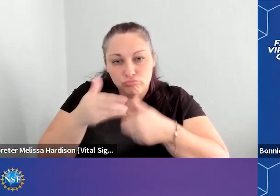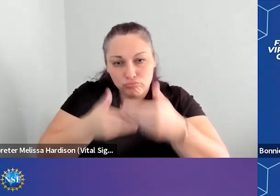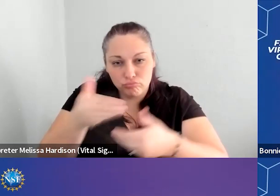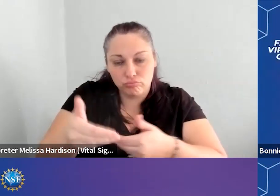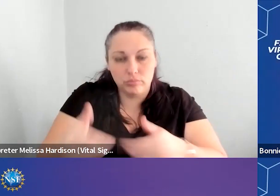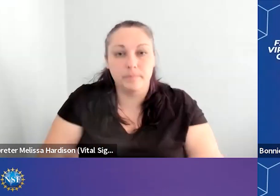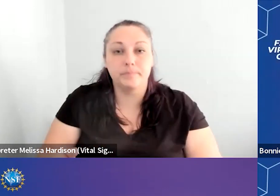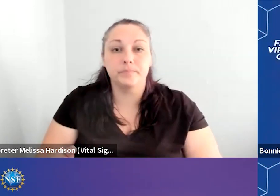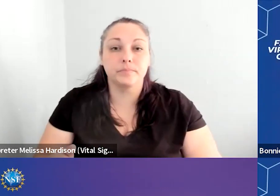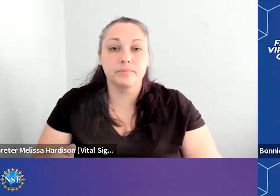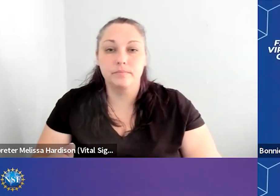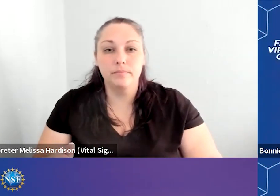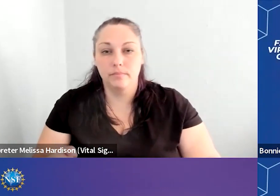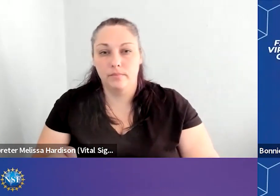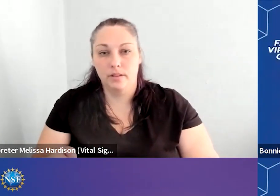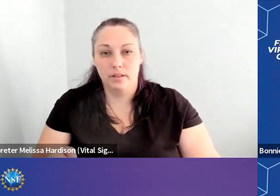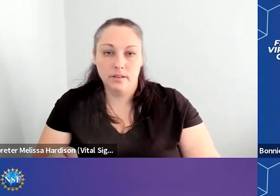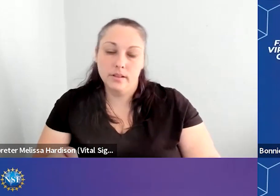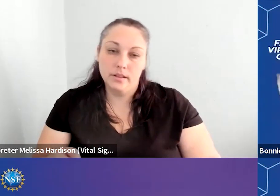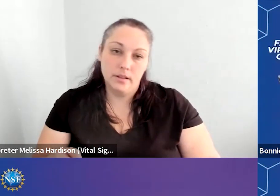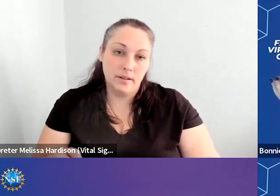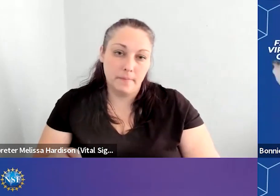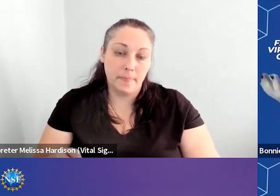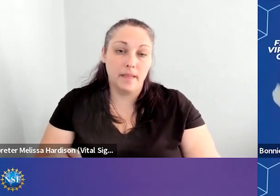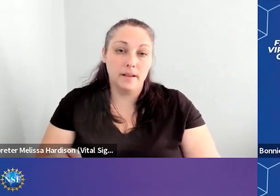But maybe you're working with two different populations as a possibility.